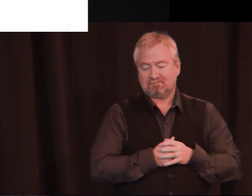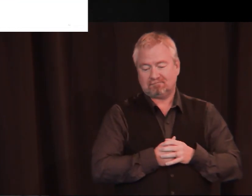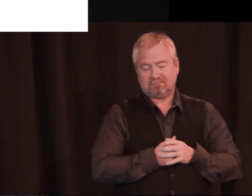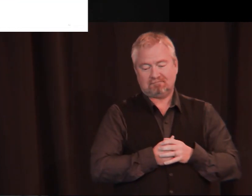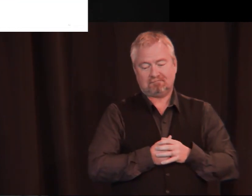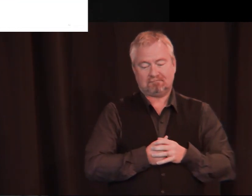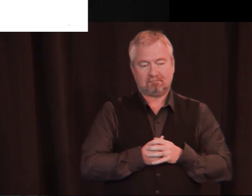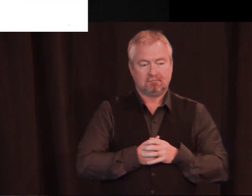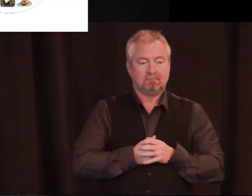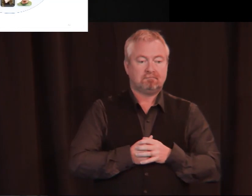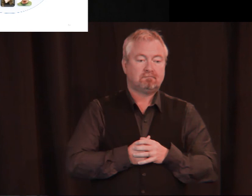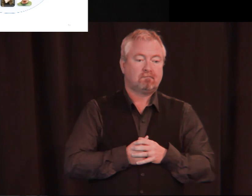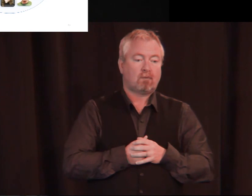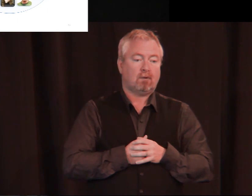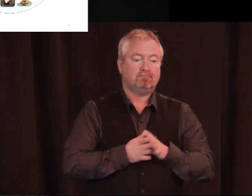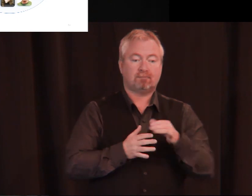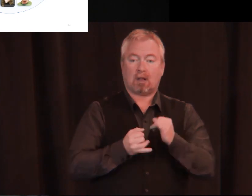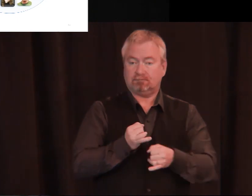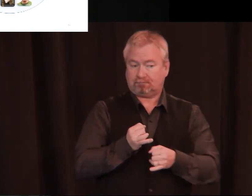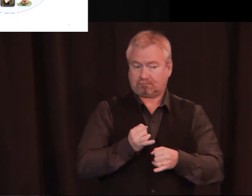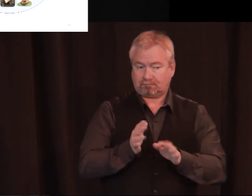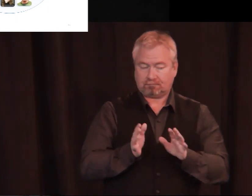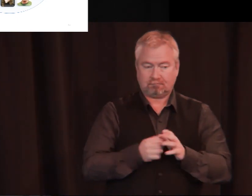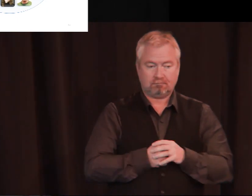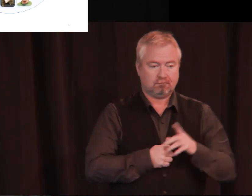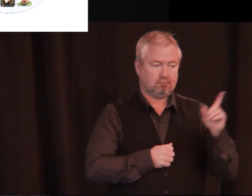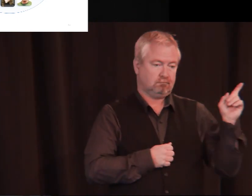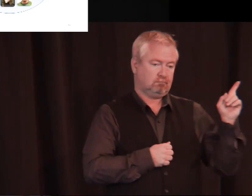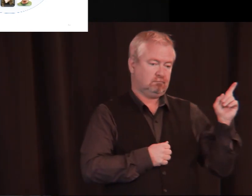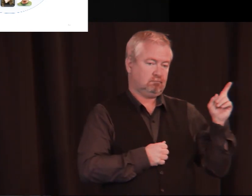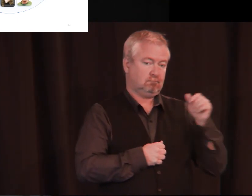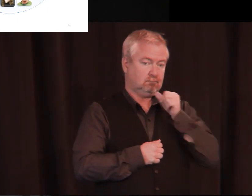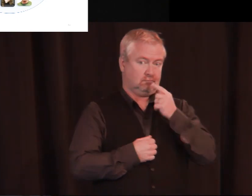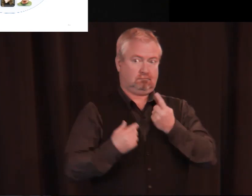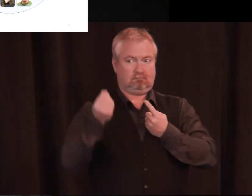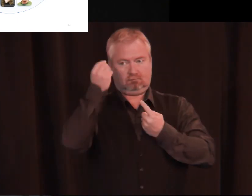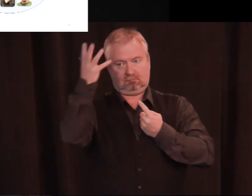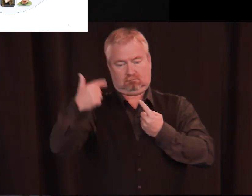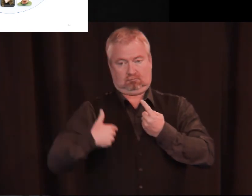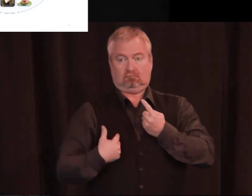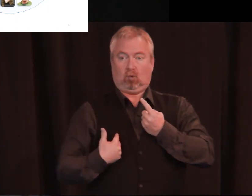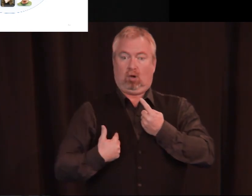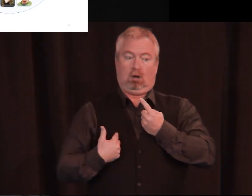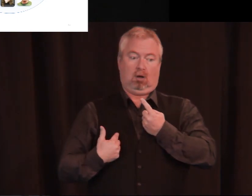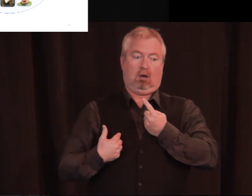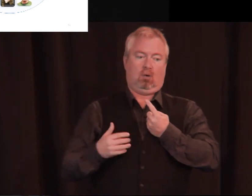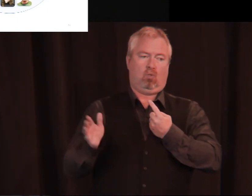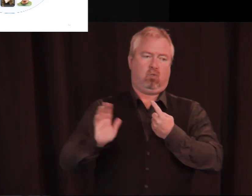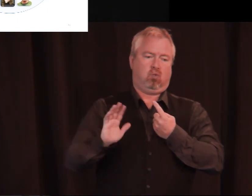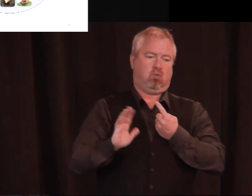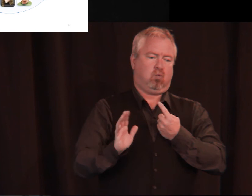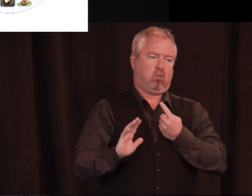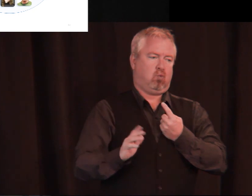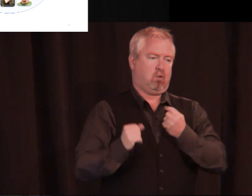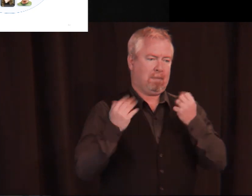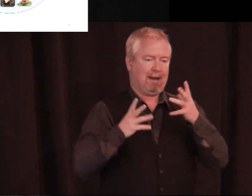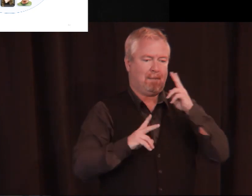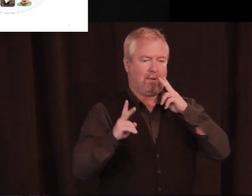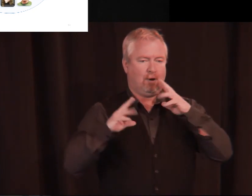Last of all, this is obviously not a one-woman show. This project required a whole lot of people. It takes a village.